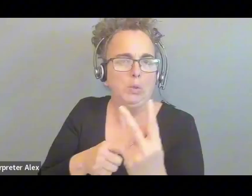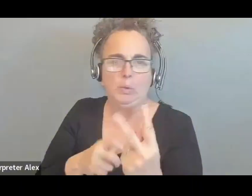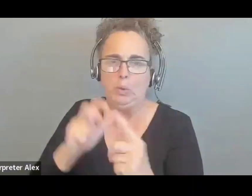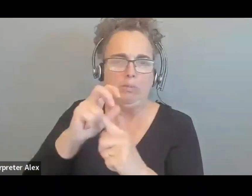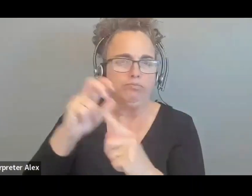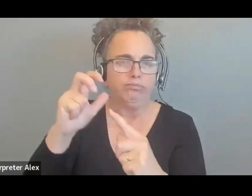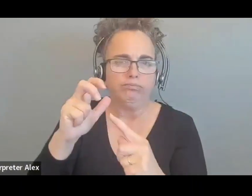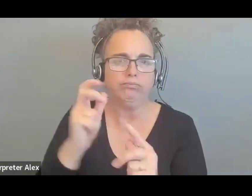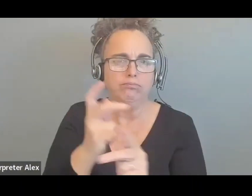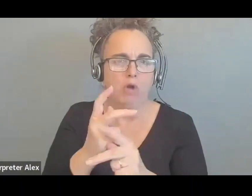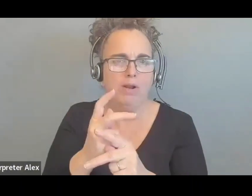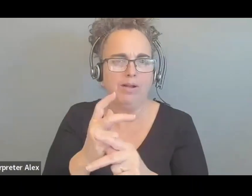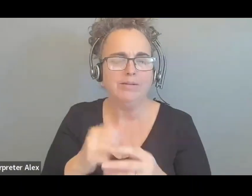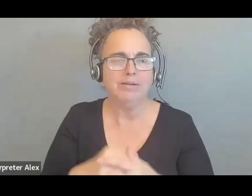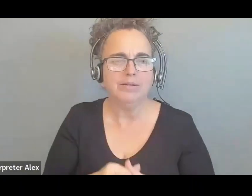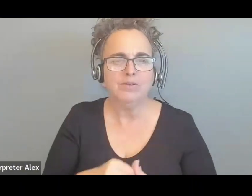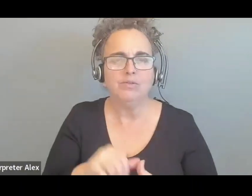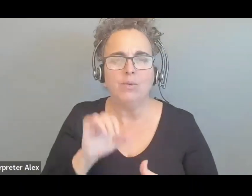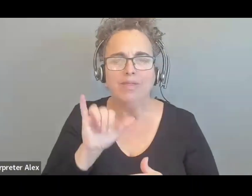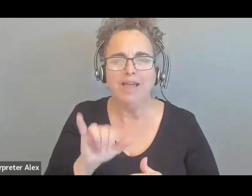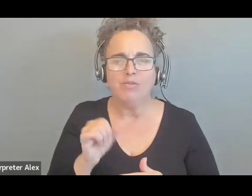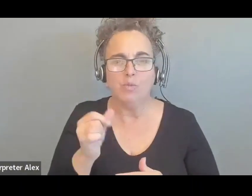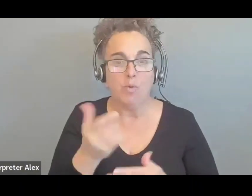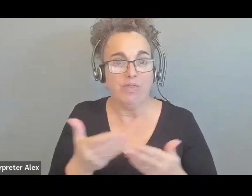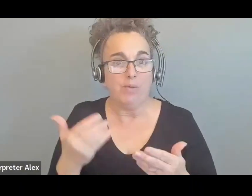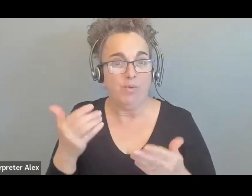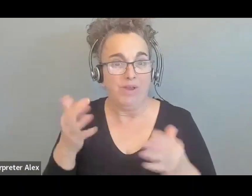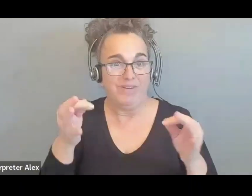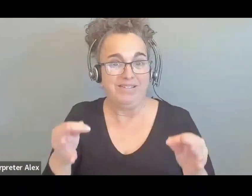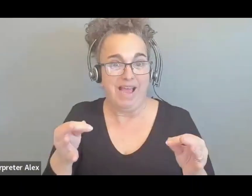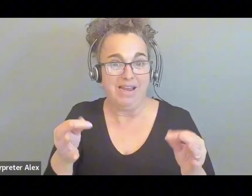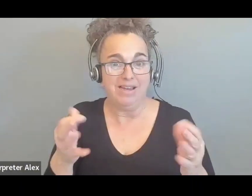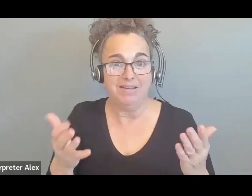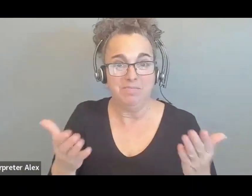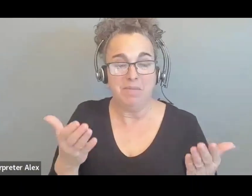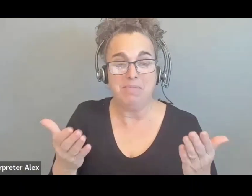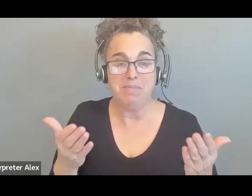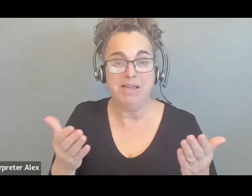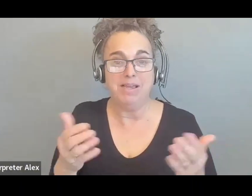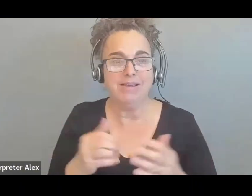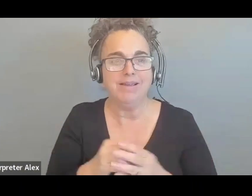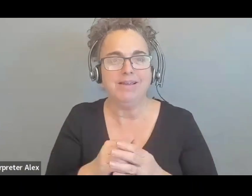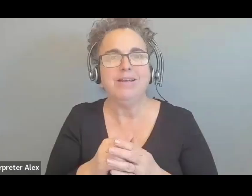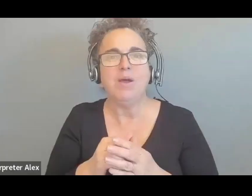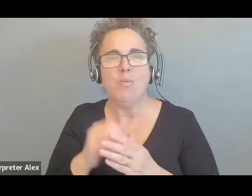and why we have decided to like bring in companies a little bit later stage than creation